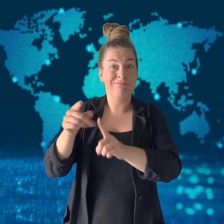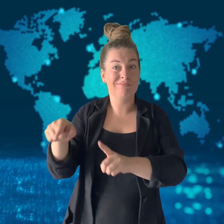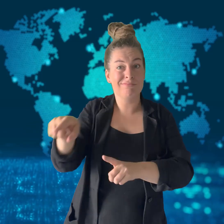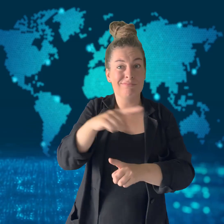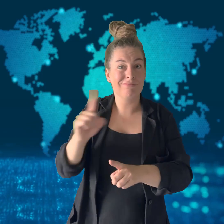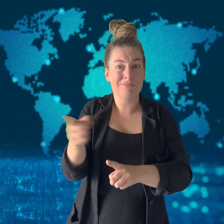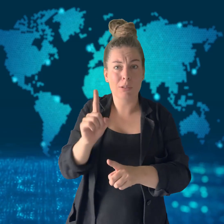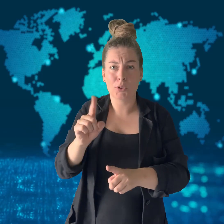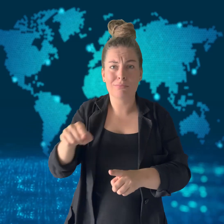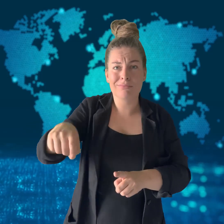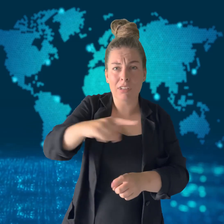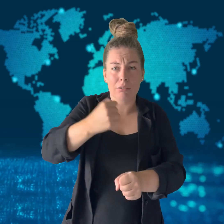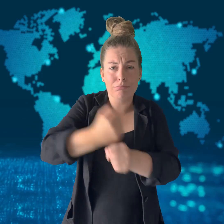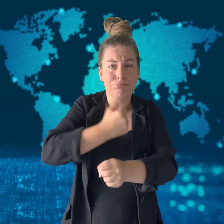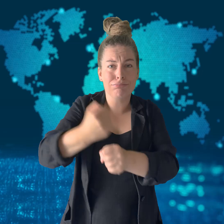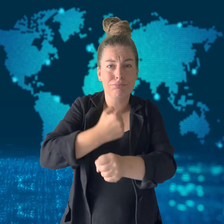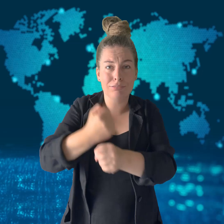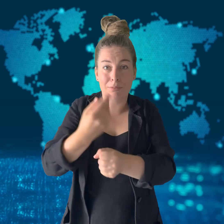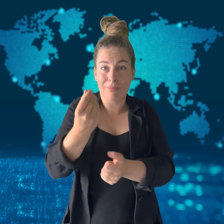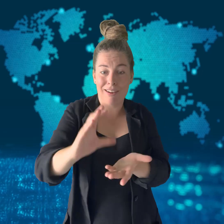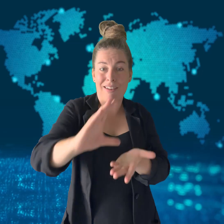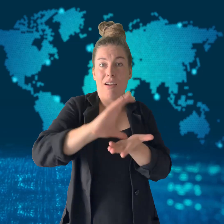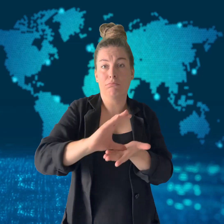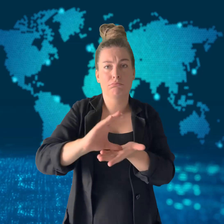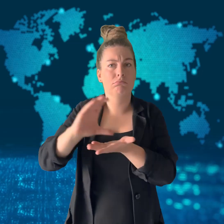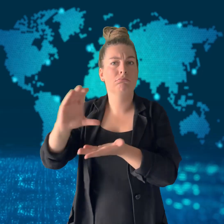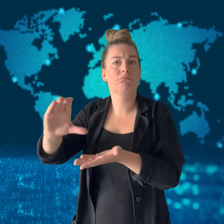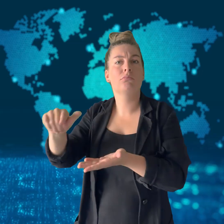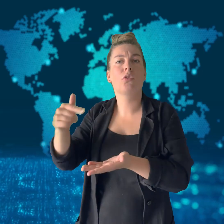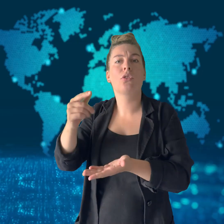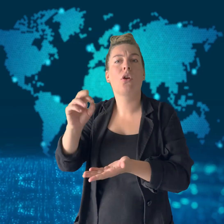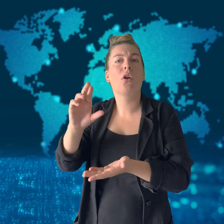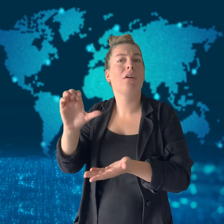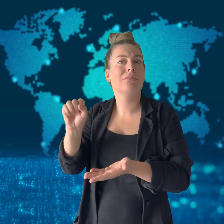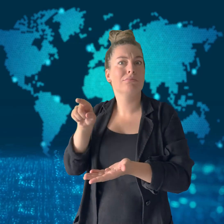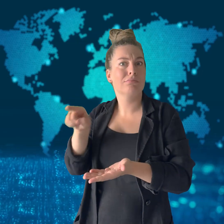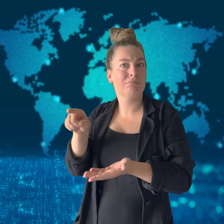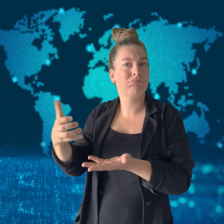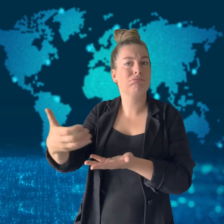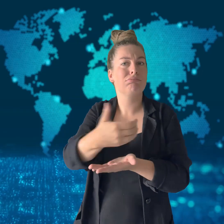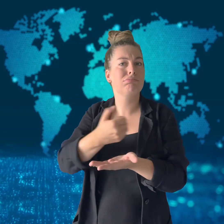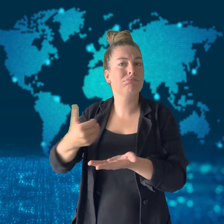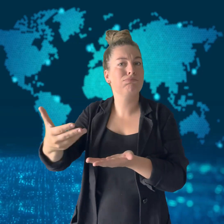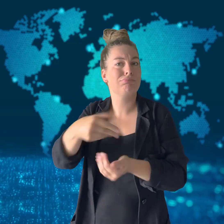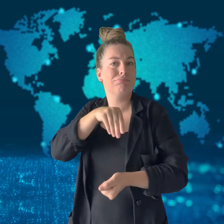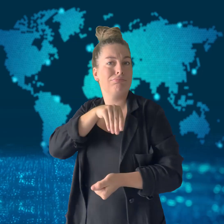Others were forced to work at strip clubs.